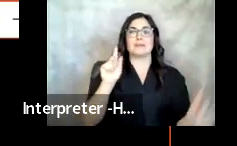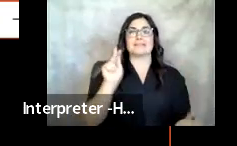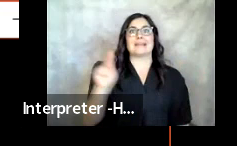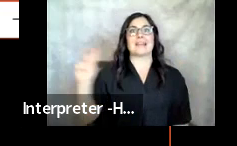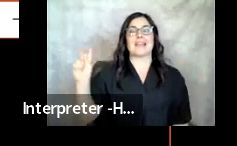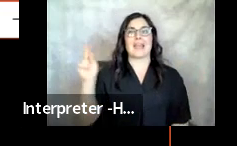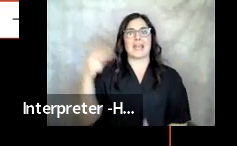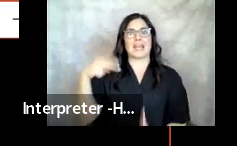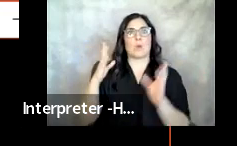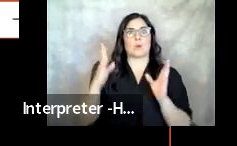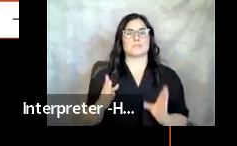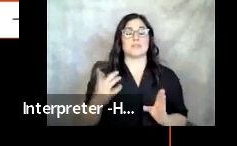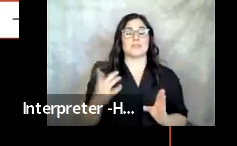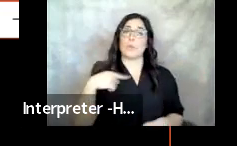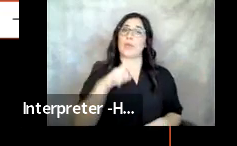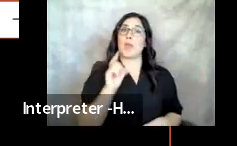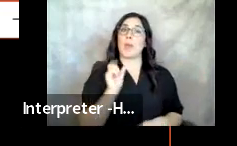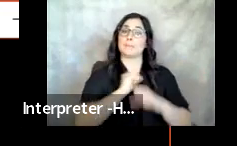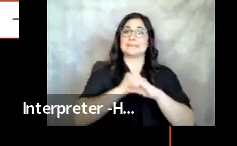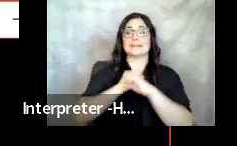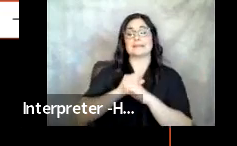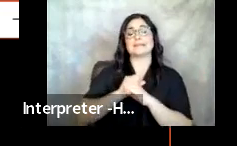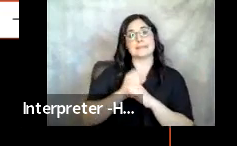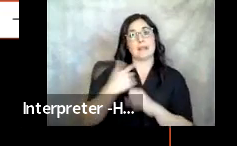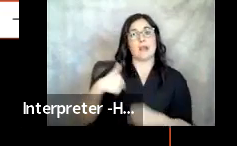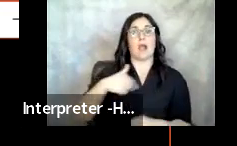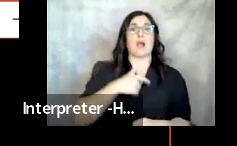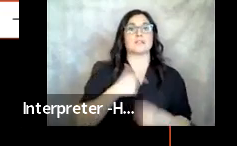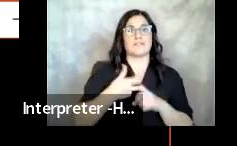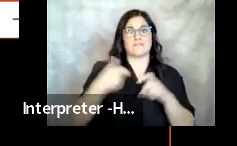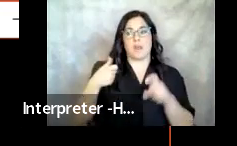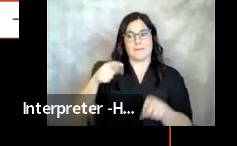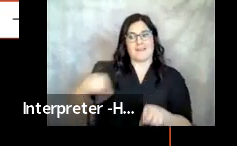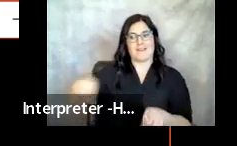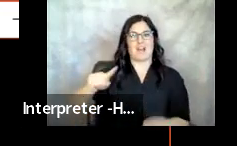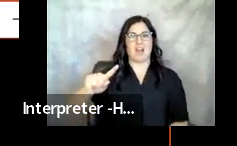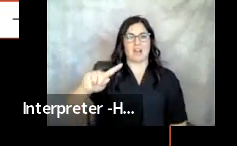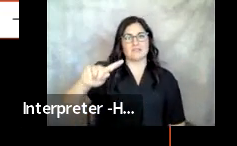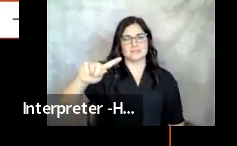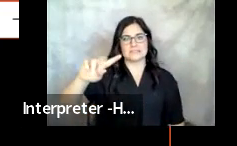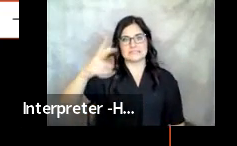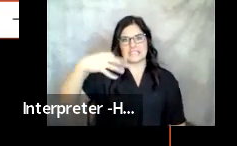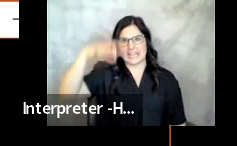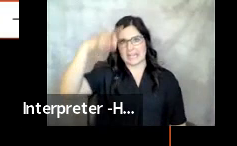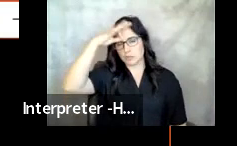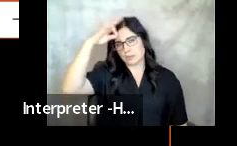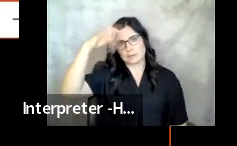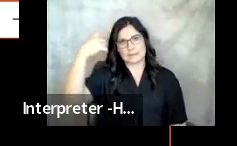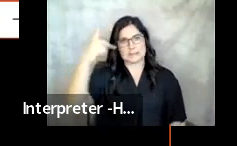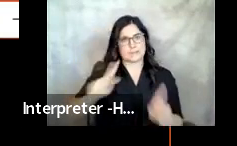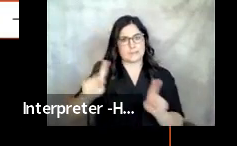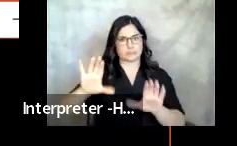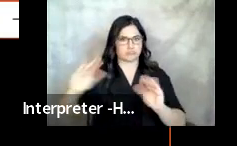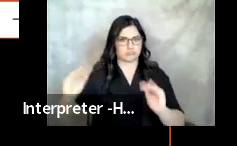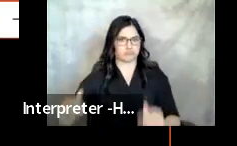They're just protecting. The southern country from these ignorant. Black people now,